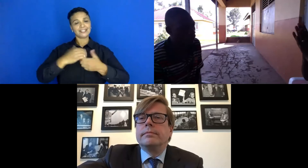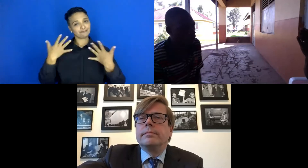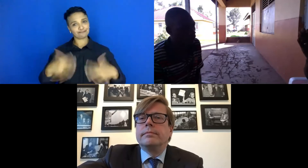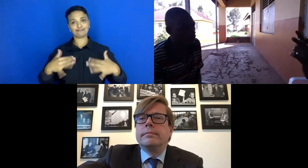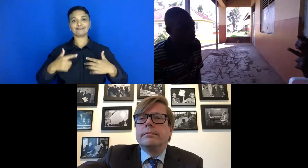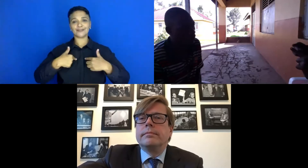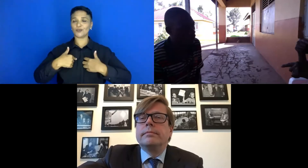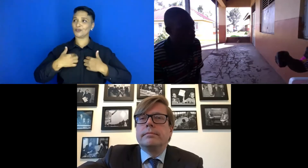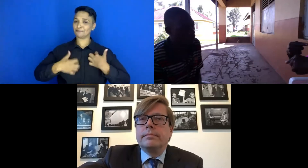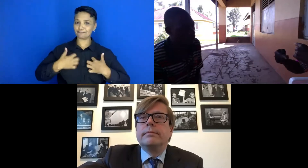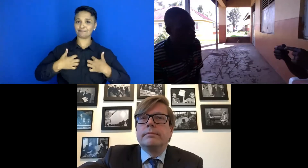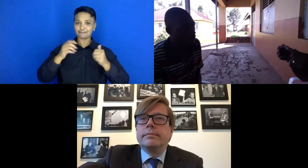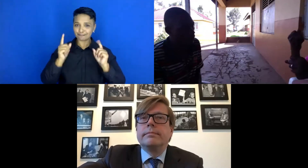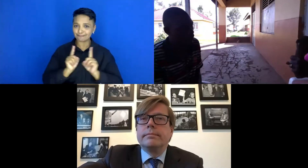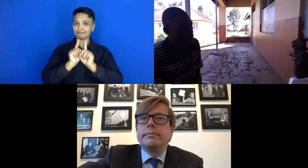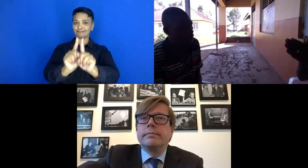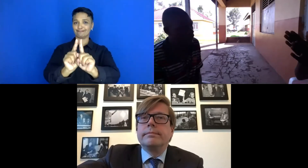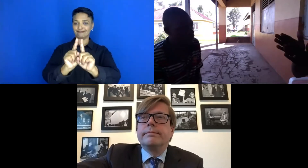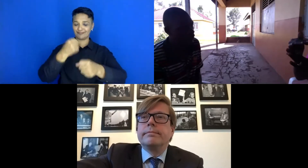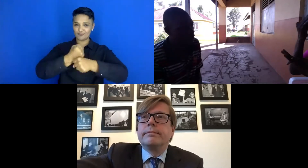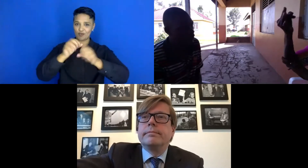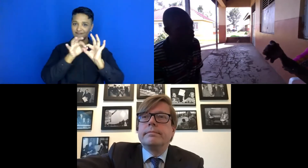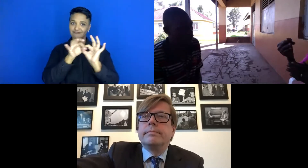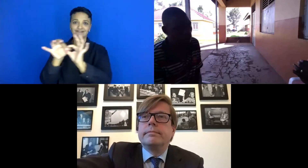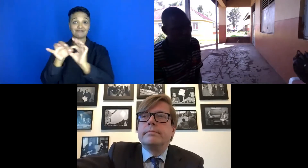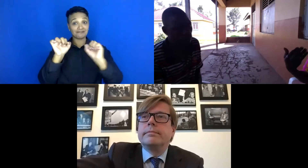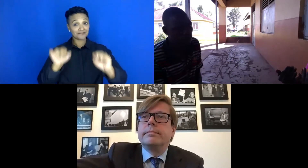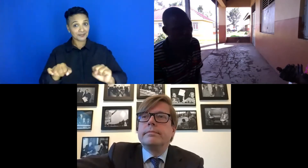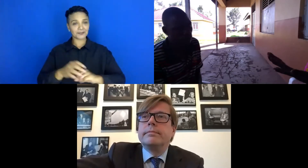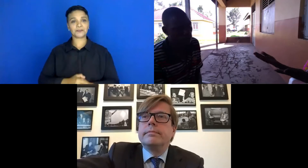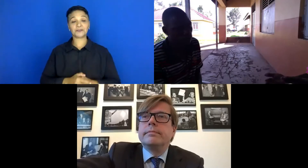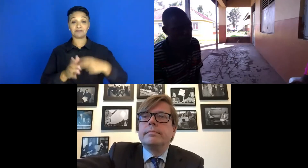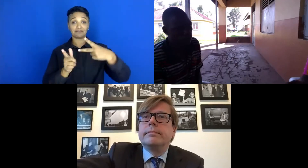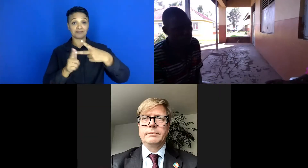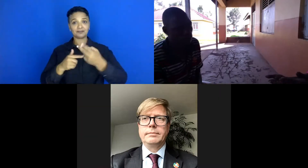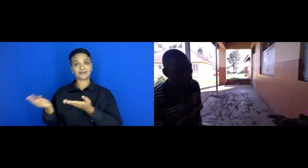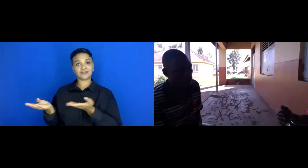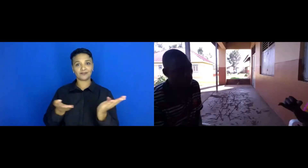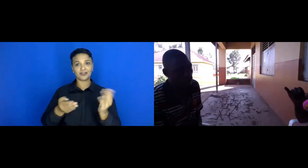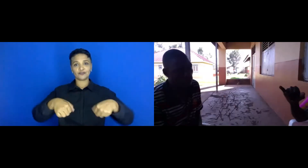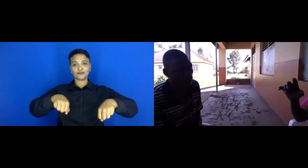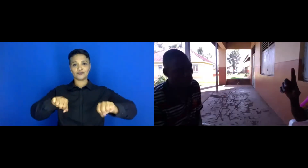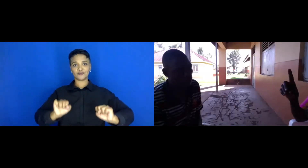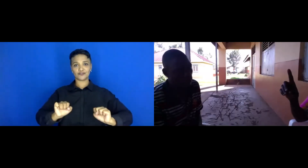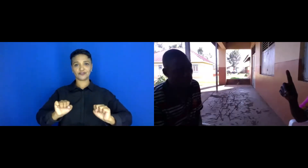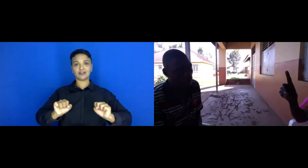you uh in the future as well i would now like to invite the chair of ida miss anna dustia erlago